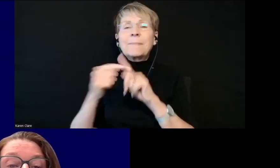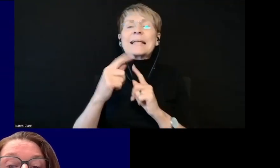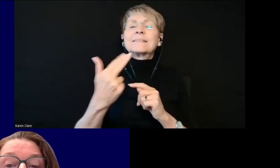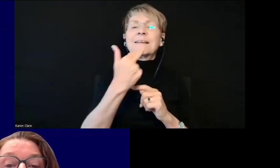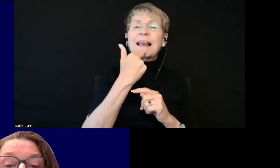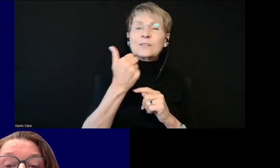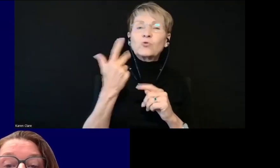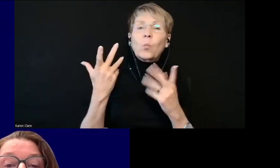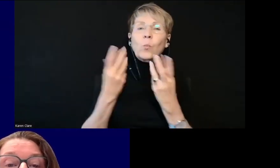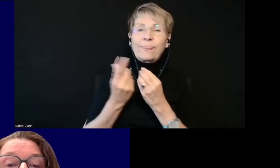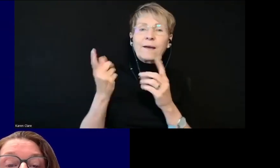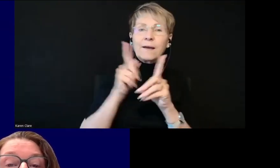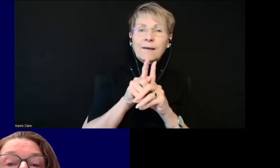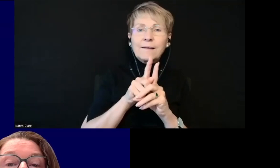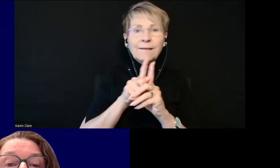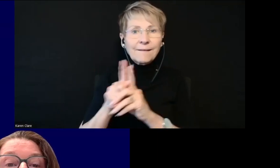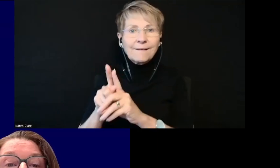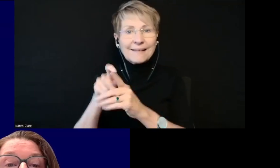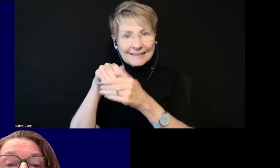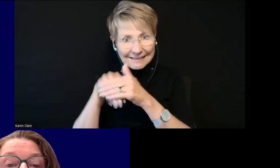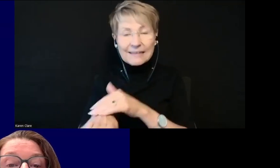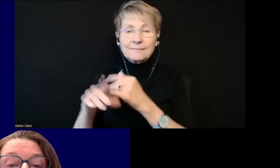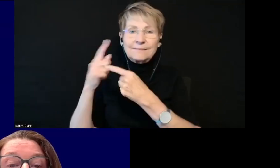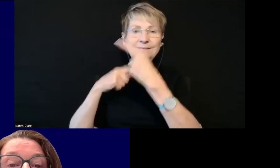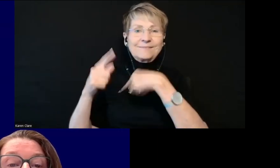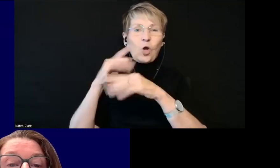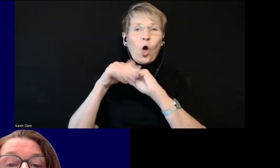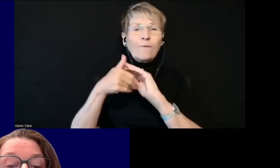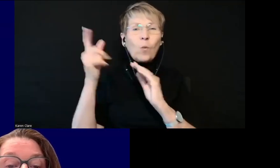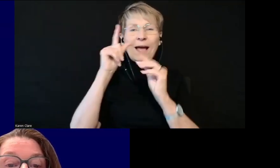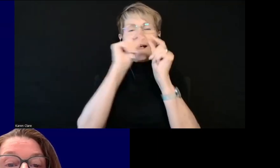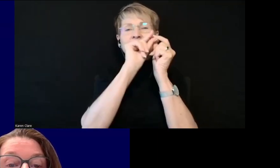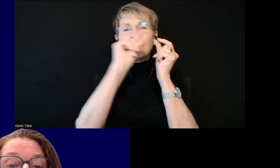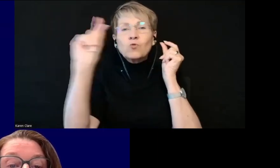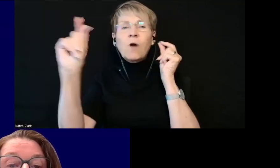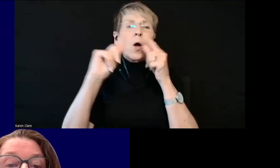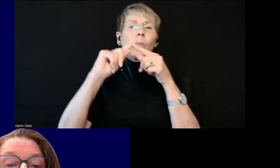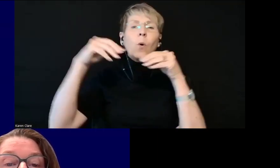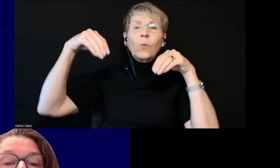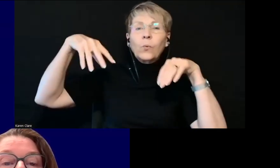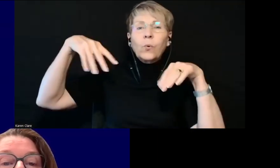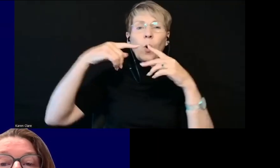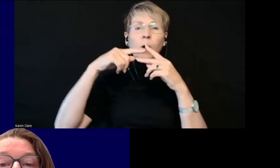suggestion that I actually heard about today from a colleague is there are lighting specialists and